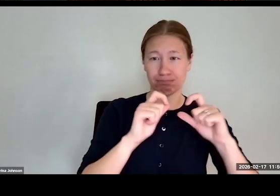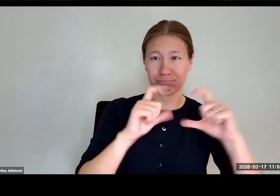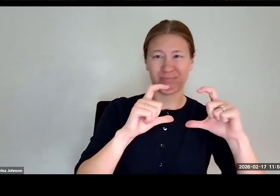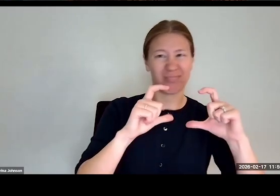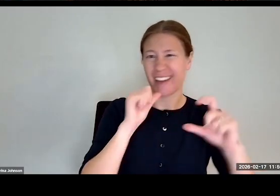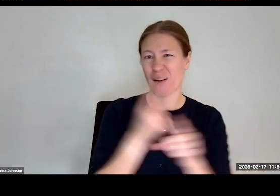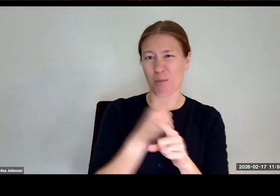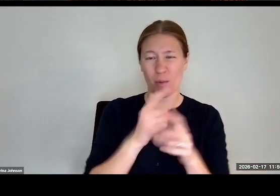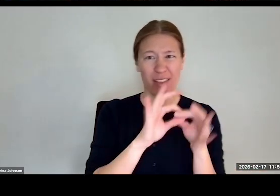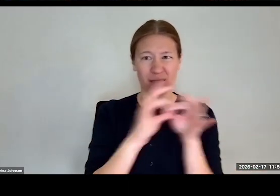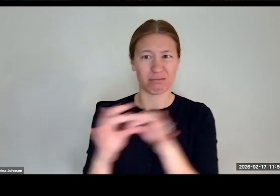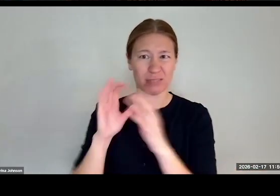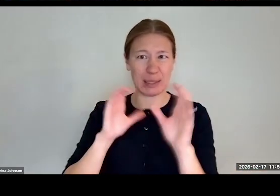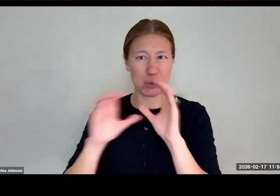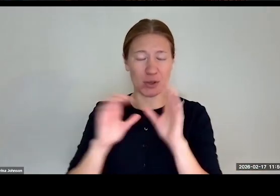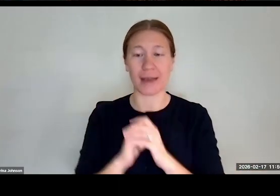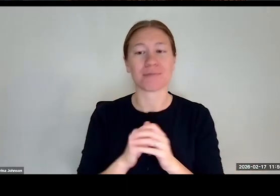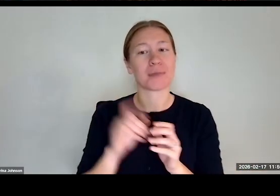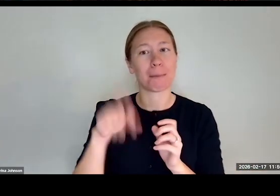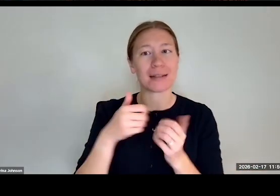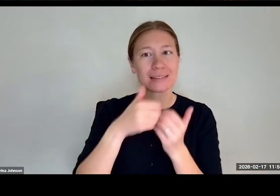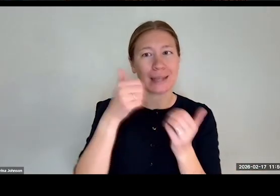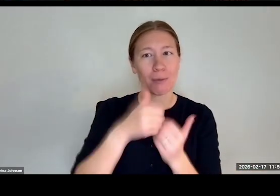So I need to split this back up so that it's in three rows.